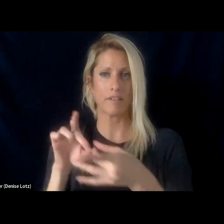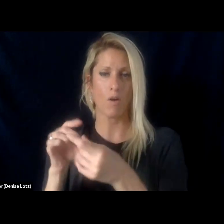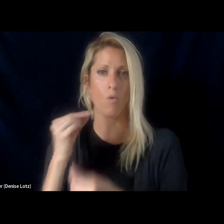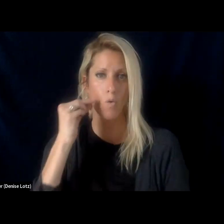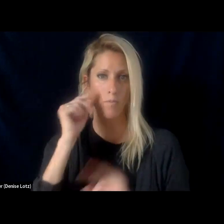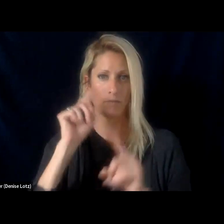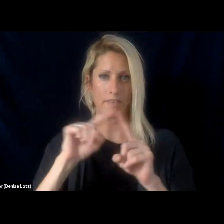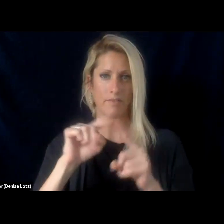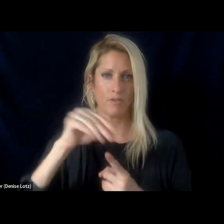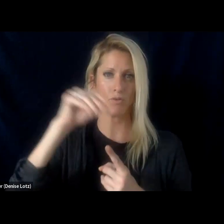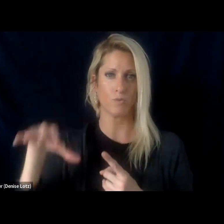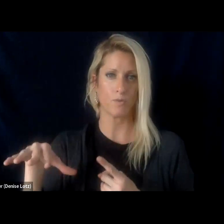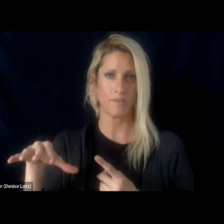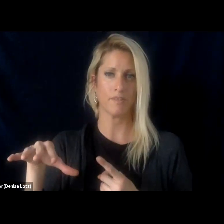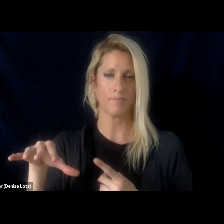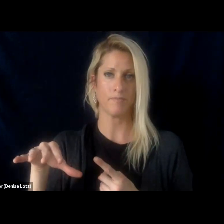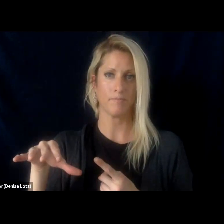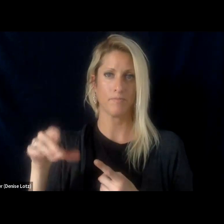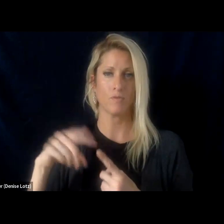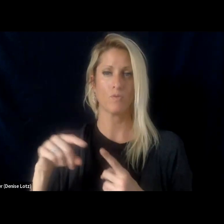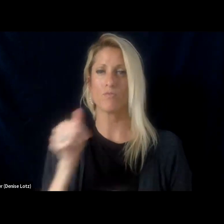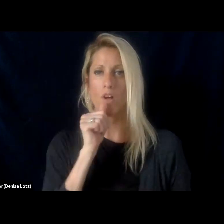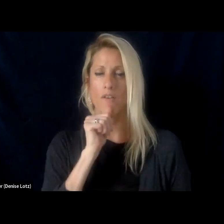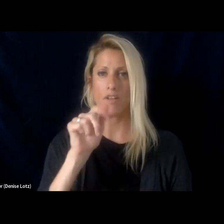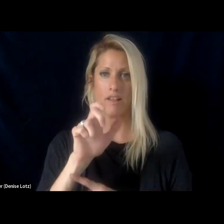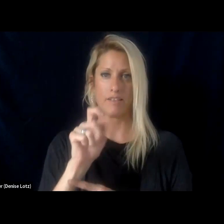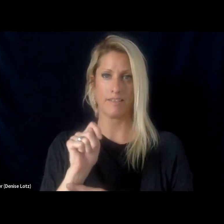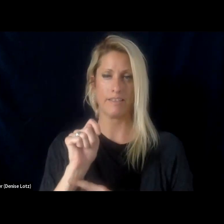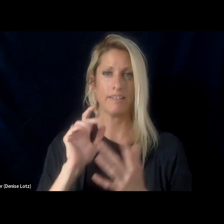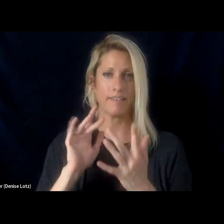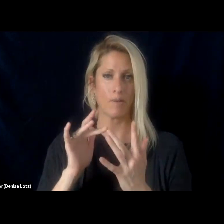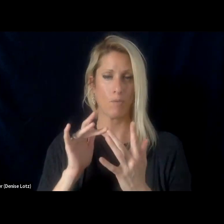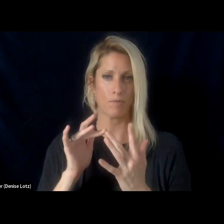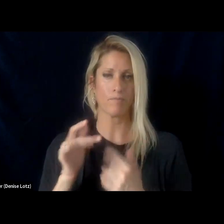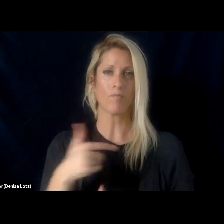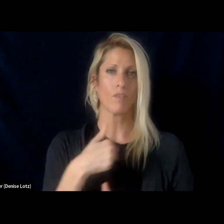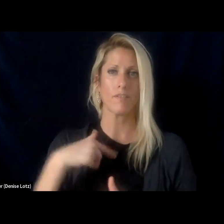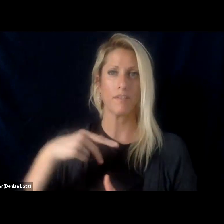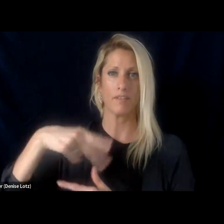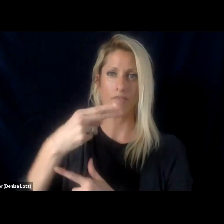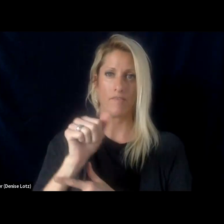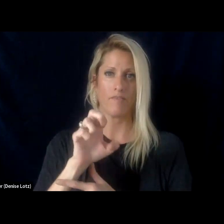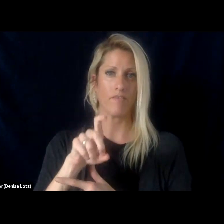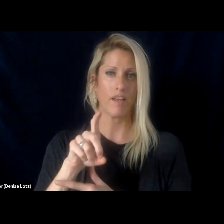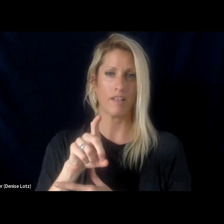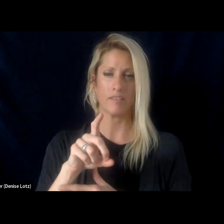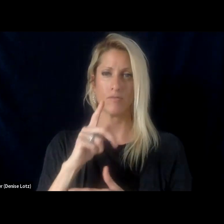to our private LTE network and we faced really quick it. It just reached a full capacity.